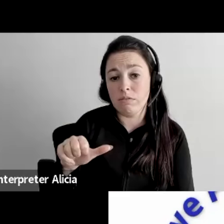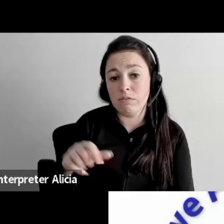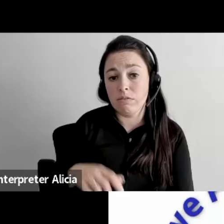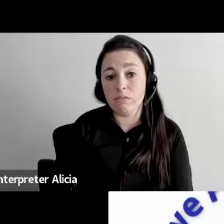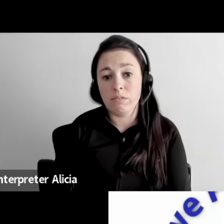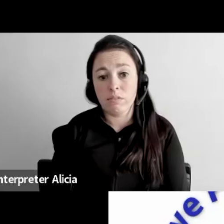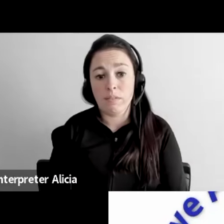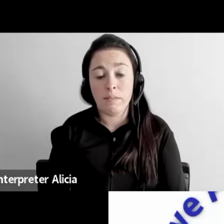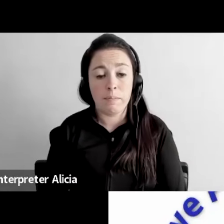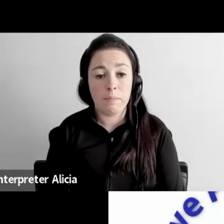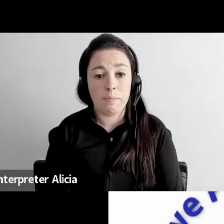Absolutely.